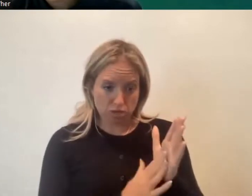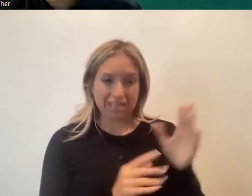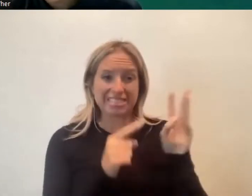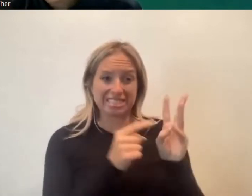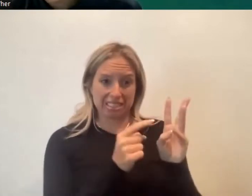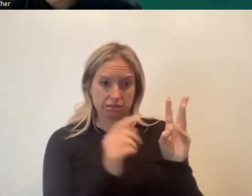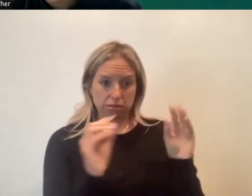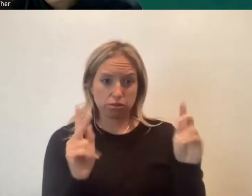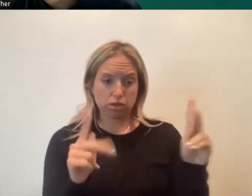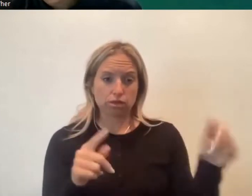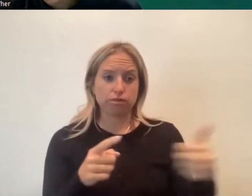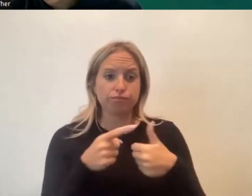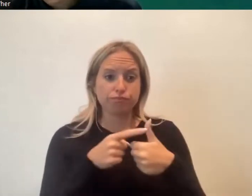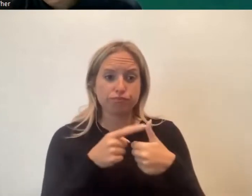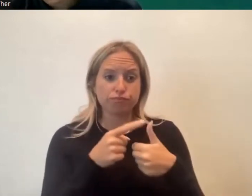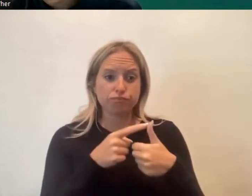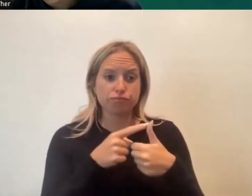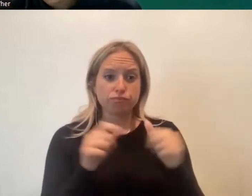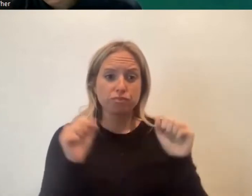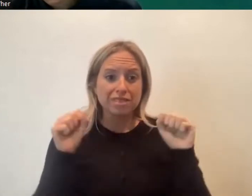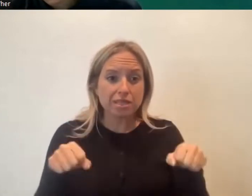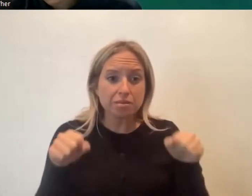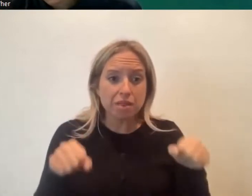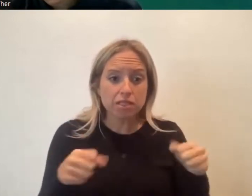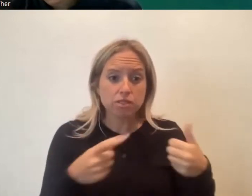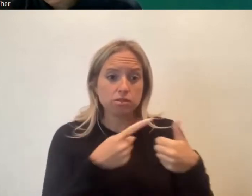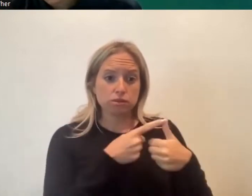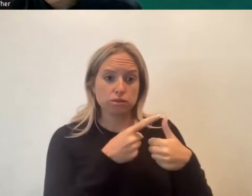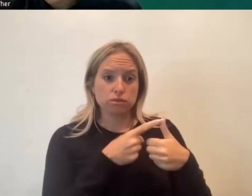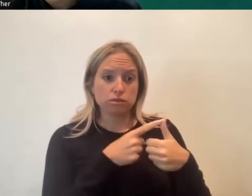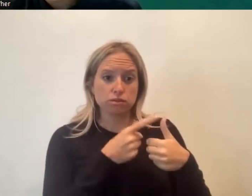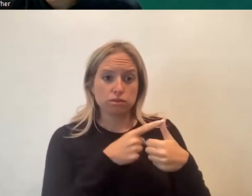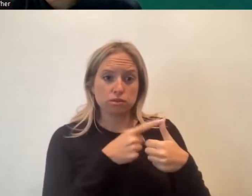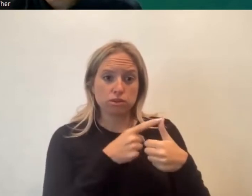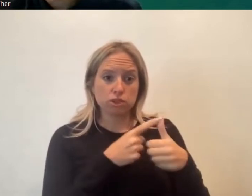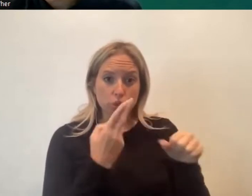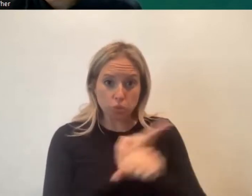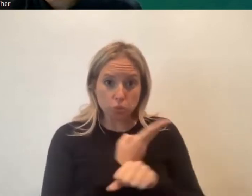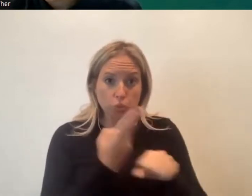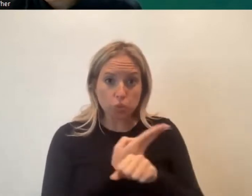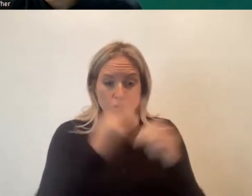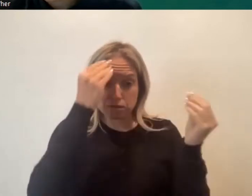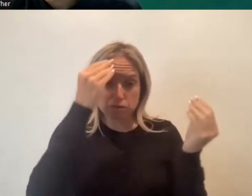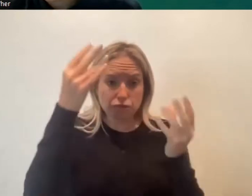Mike: It's the child's ability to one, acquire and use information.